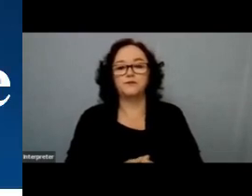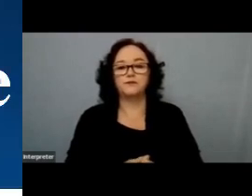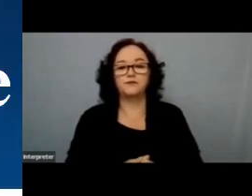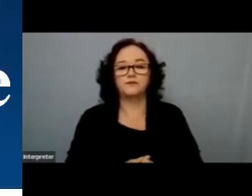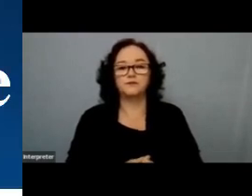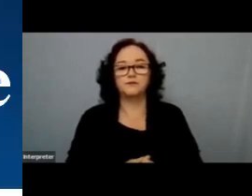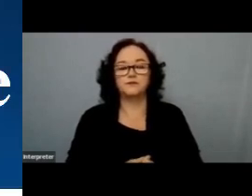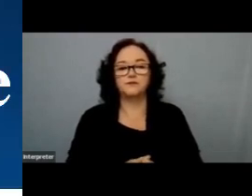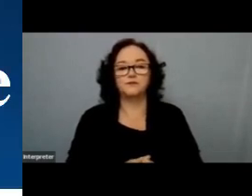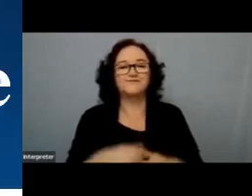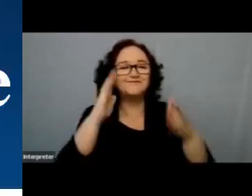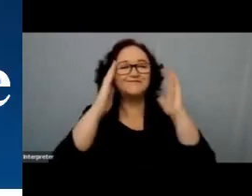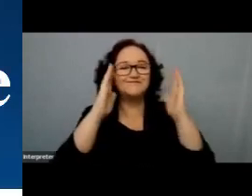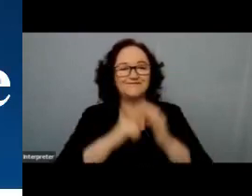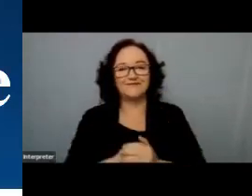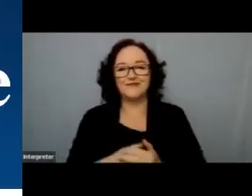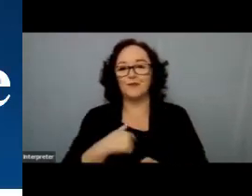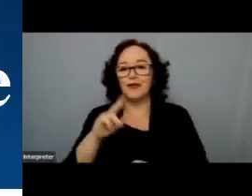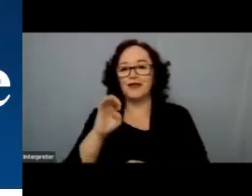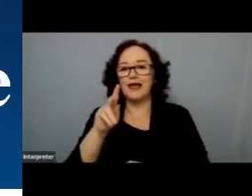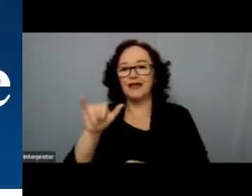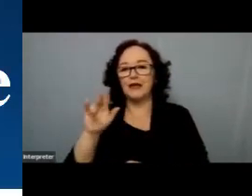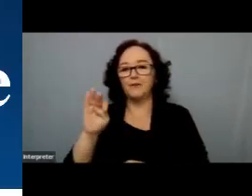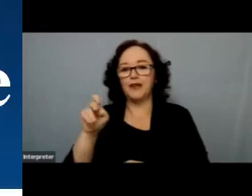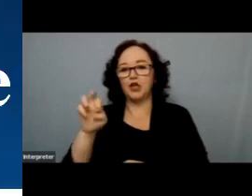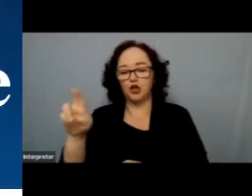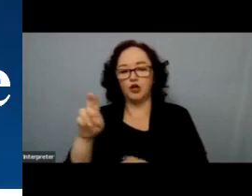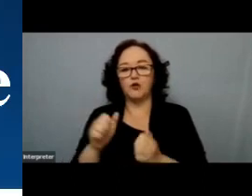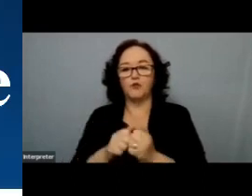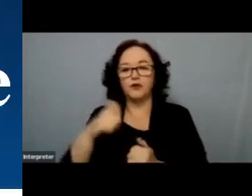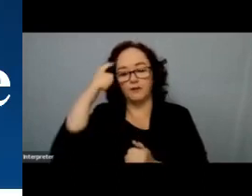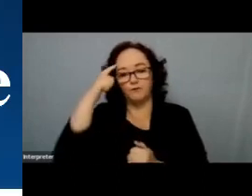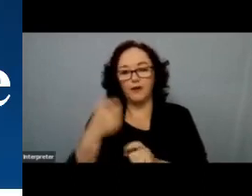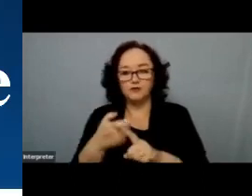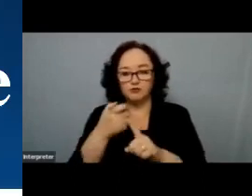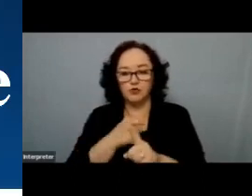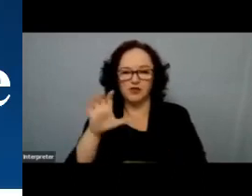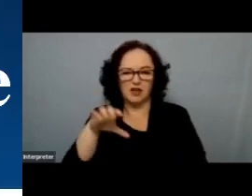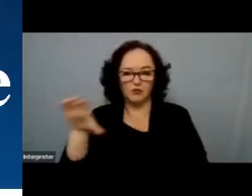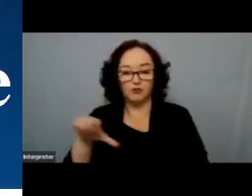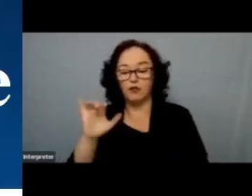Kelly Miller: Hello, I'm Kelly Miller with MINDSOURCE in Colorado. MINDSOURCE is Colorado's lead state agency on